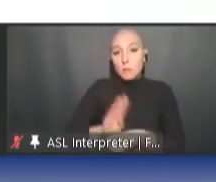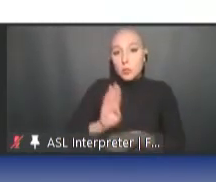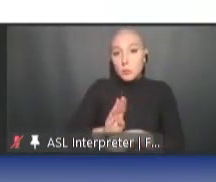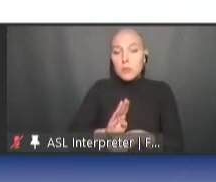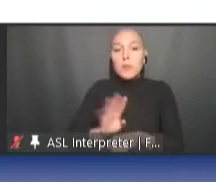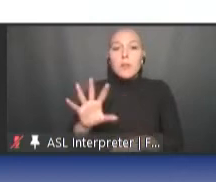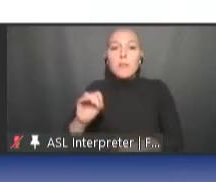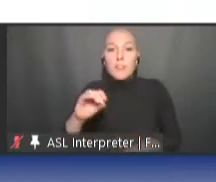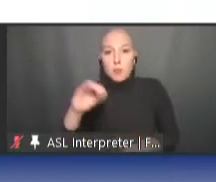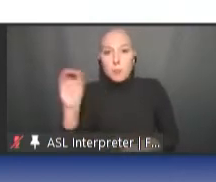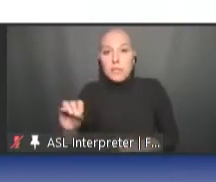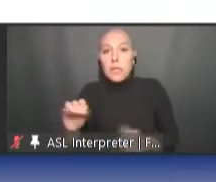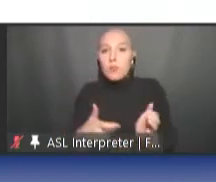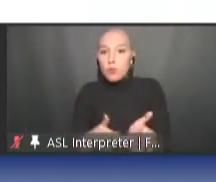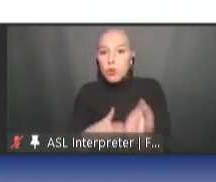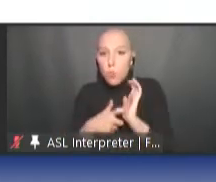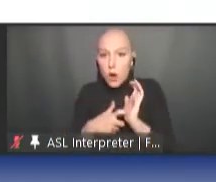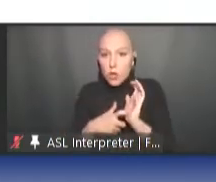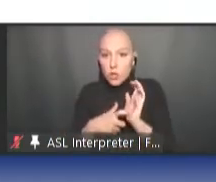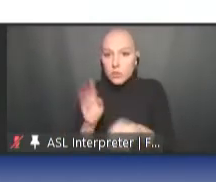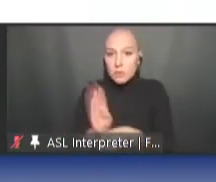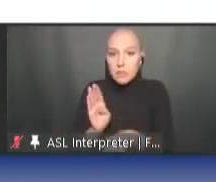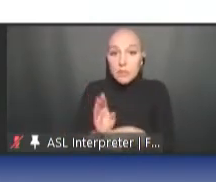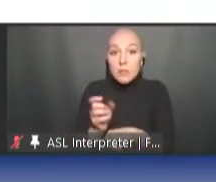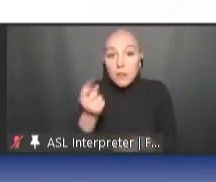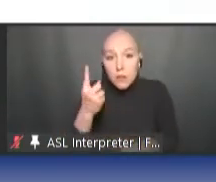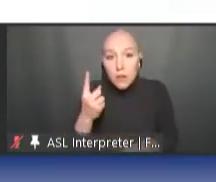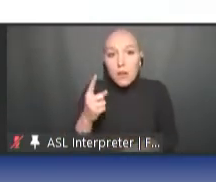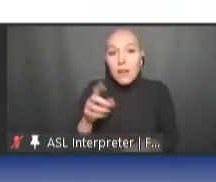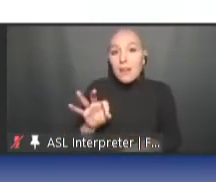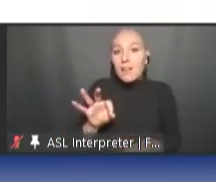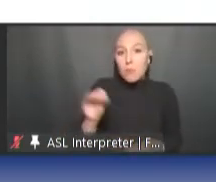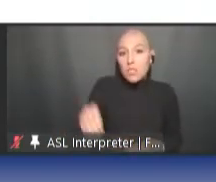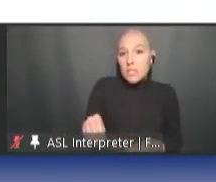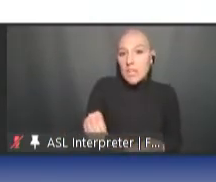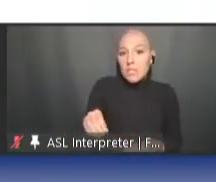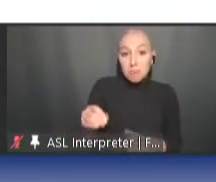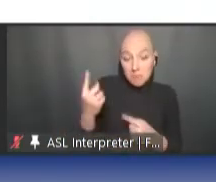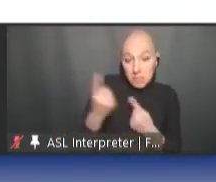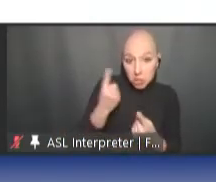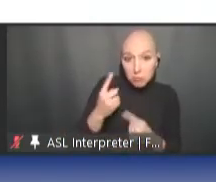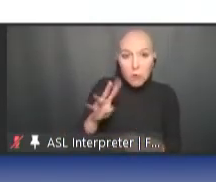it, 9 percent were considering it, and 42 percent were not considering it. Next slide, please.